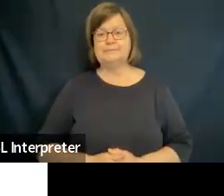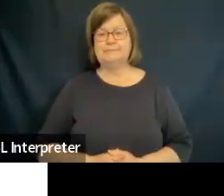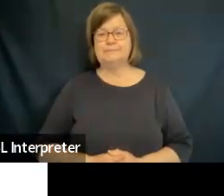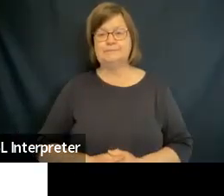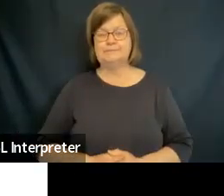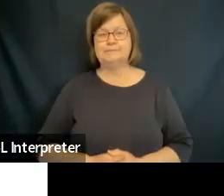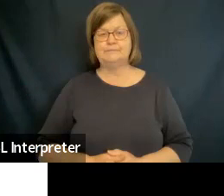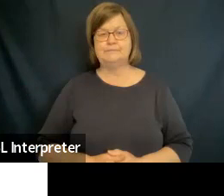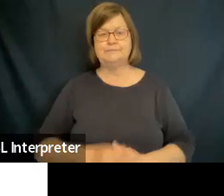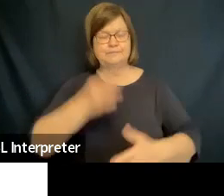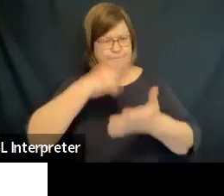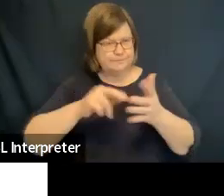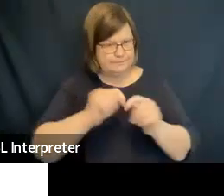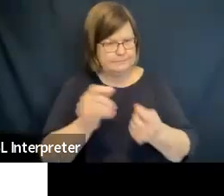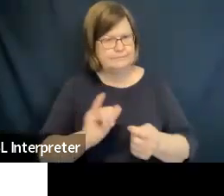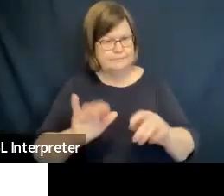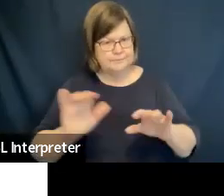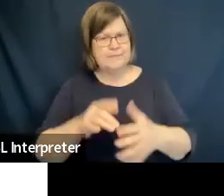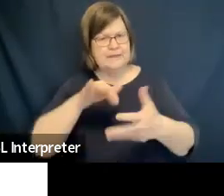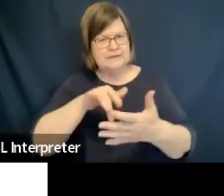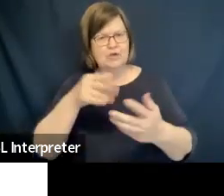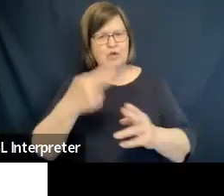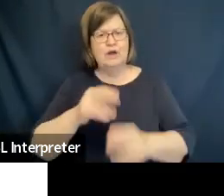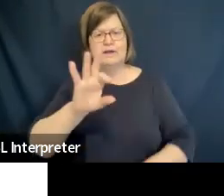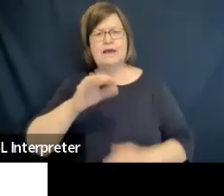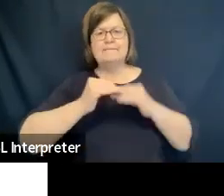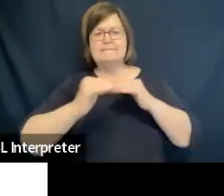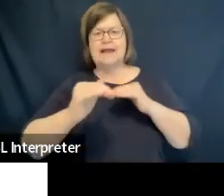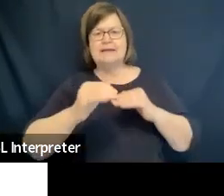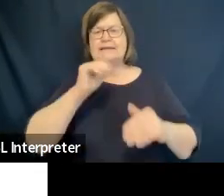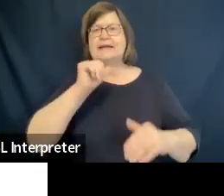The research team also conducted a study called flatten inaccessibility. This was